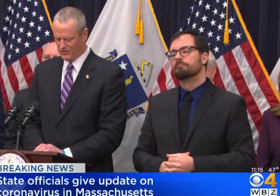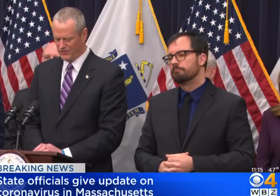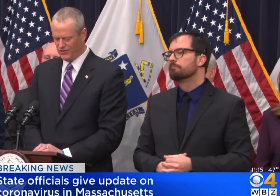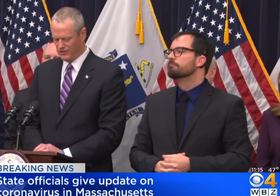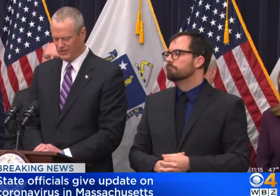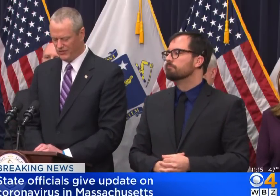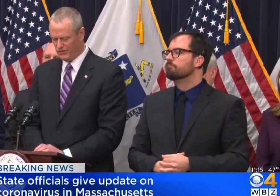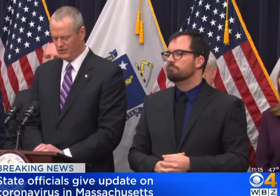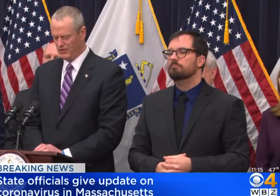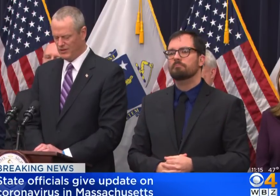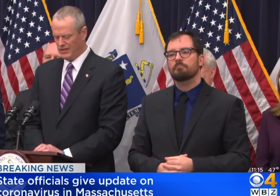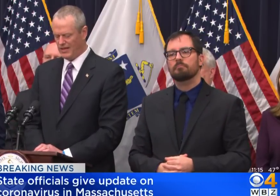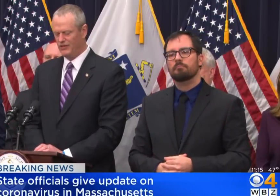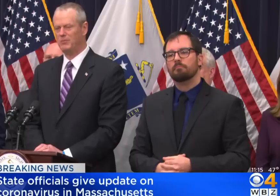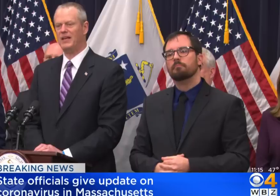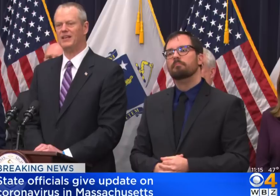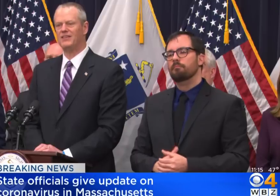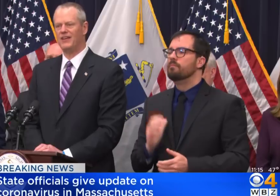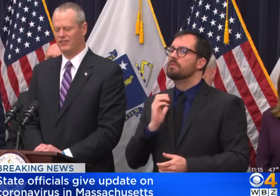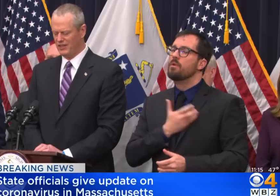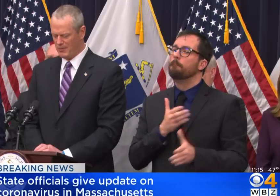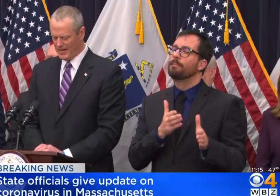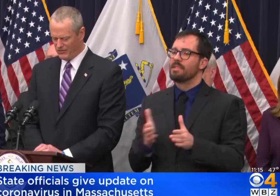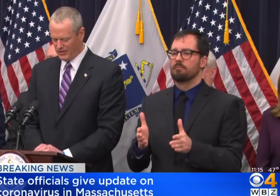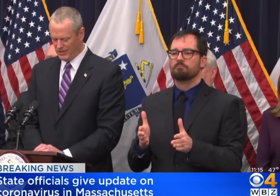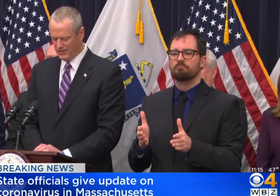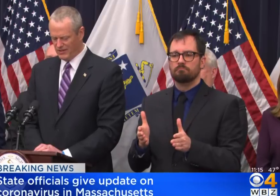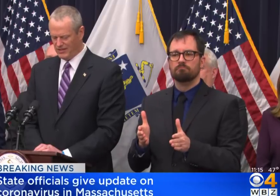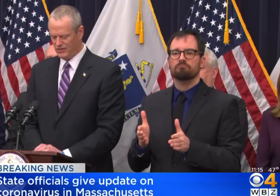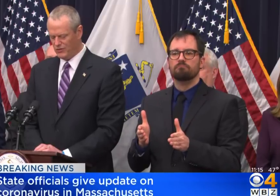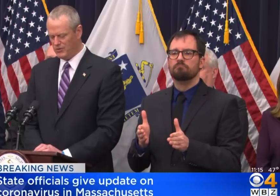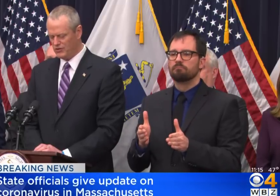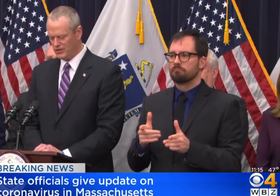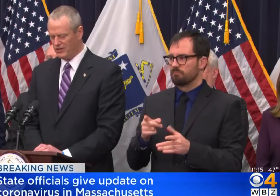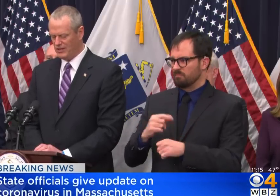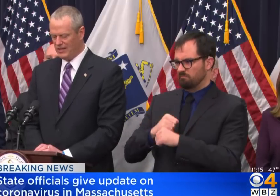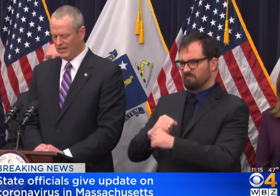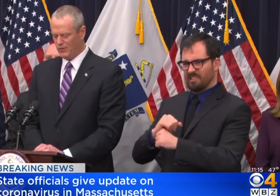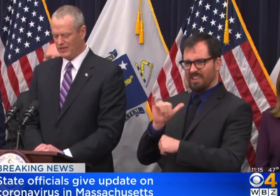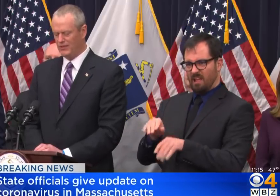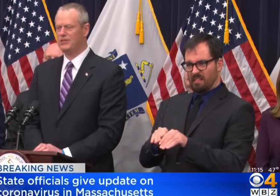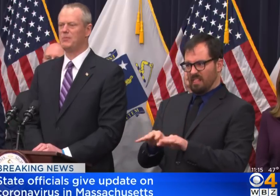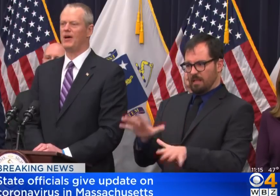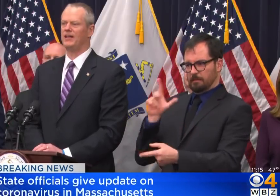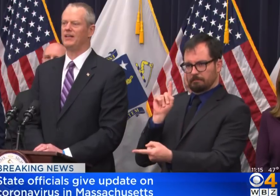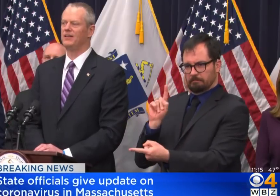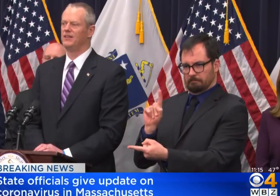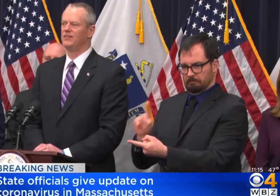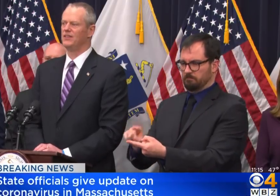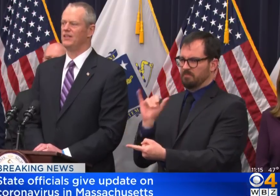HEADED UP ON A FULL TIME BASIS BY HHS SECRETARY MARY LOU SUTERS. THIS TEAM WILL FOCUS SOLELY ON